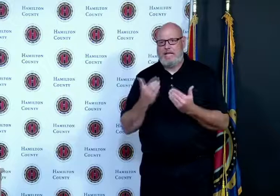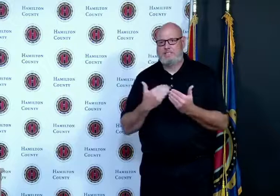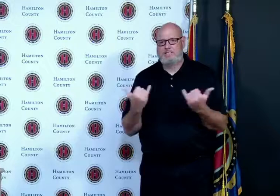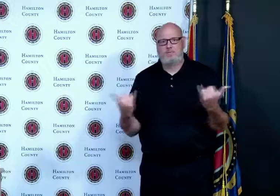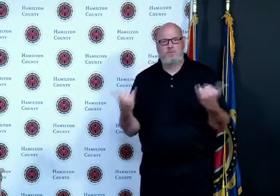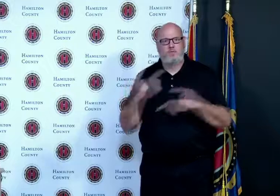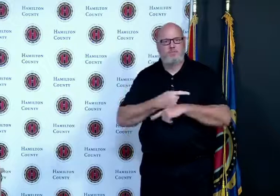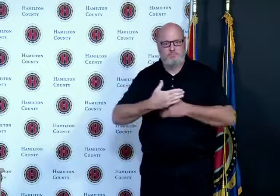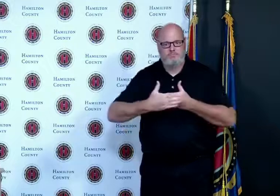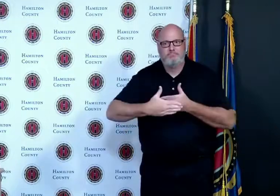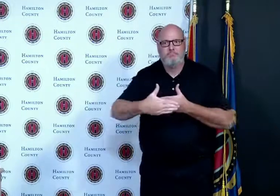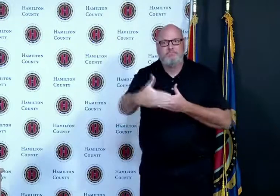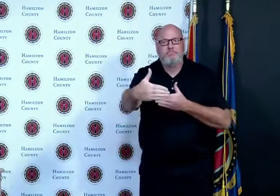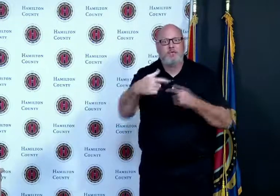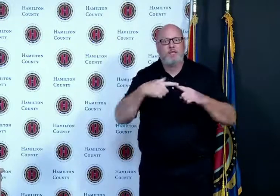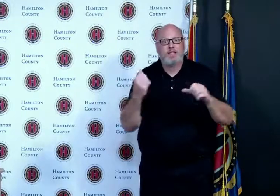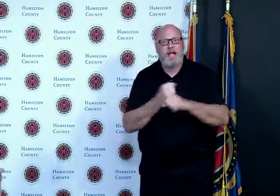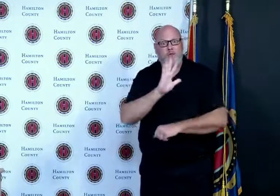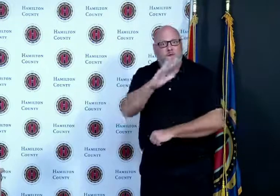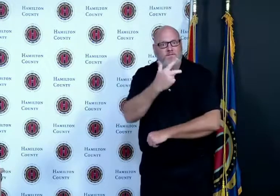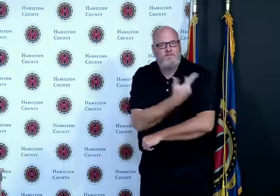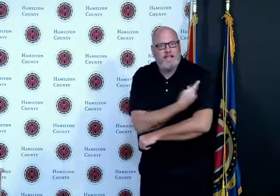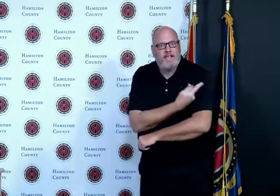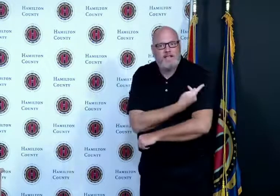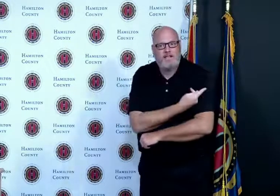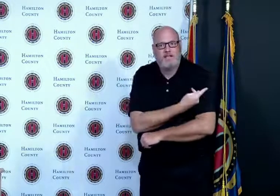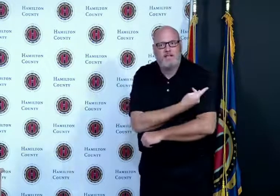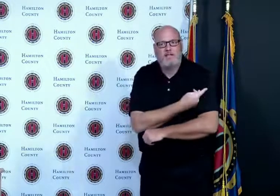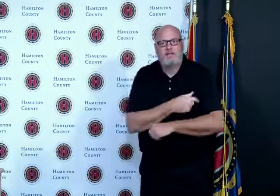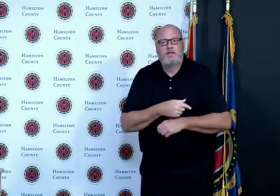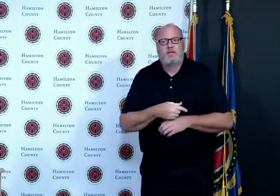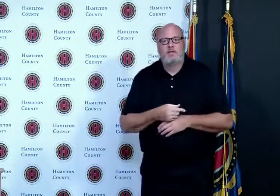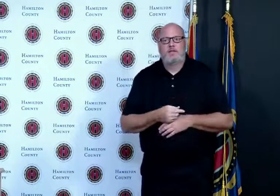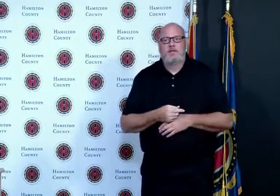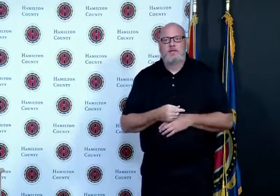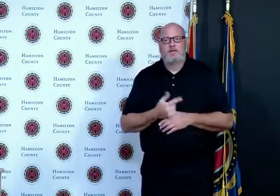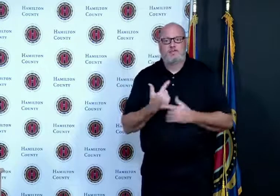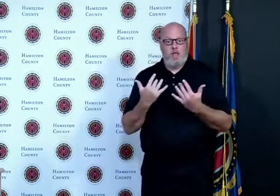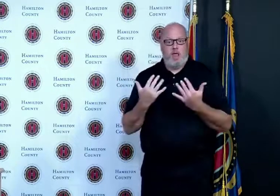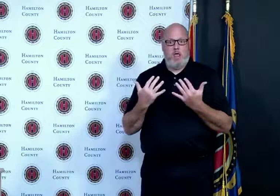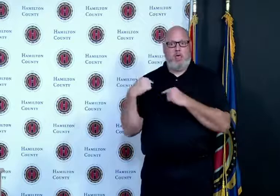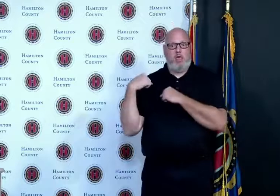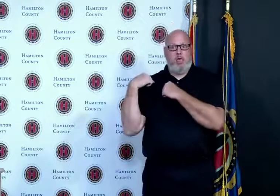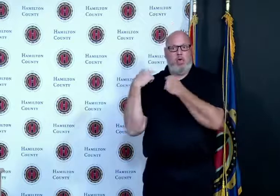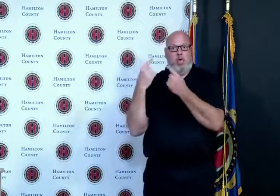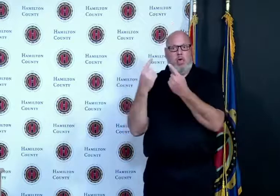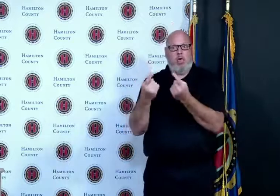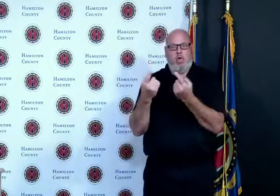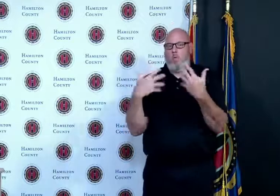if you've been sitting on the sideline because you didn't want to wait in a line you saw your friends